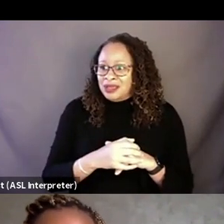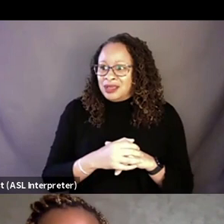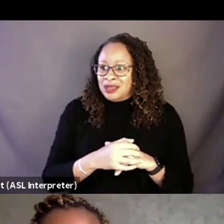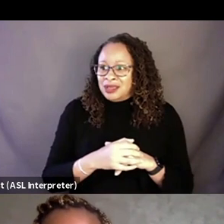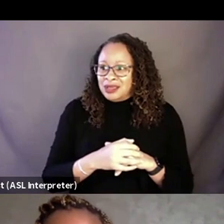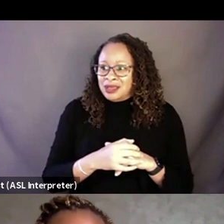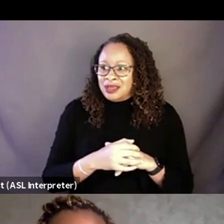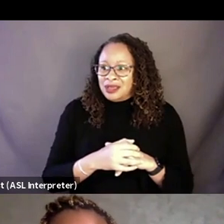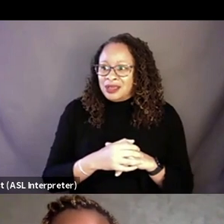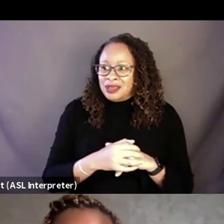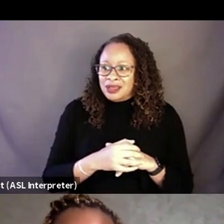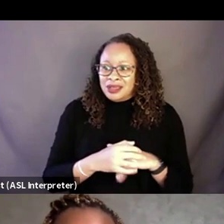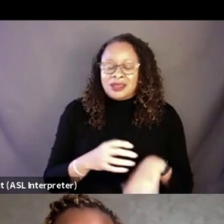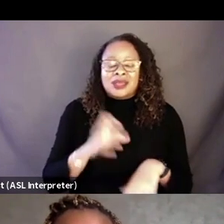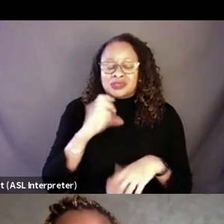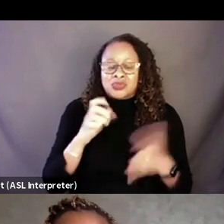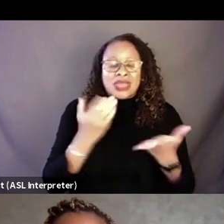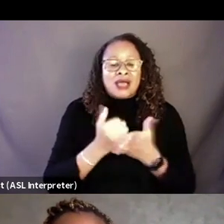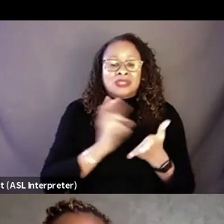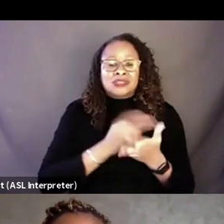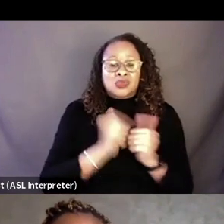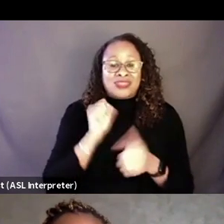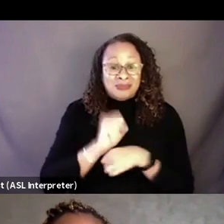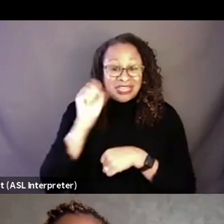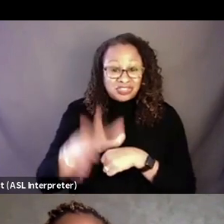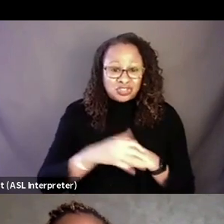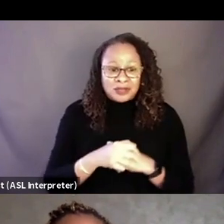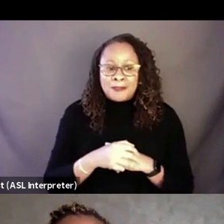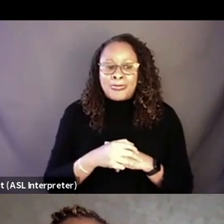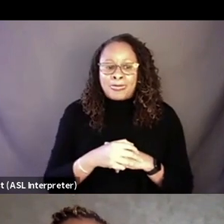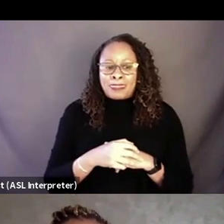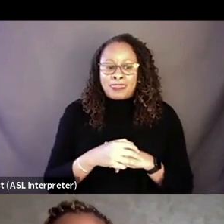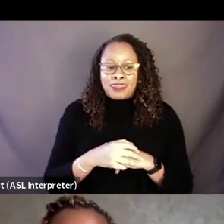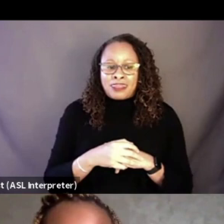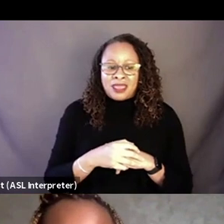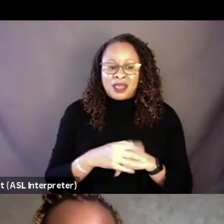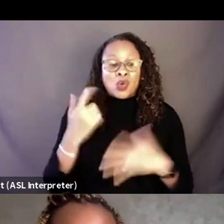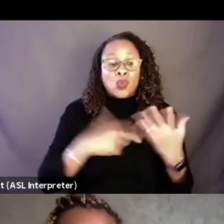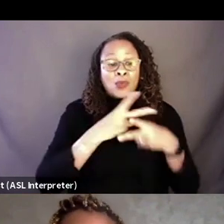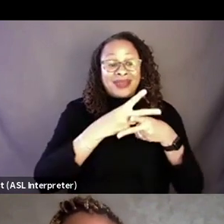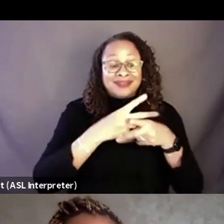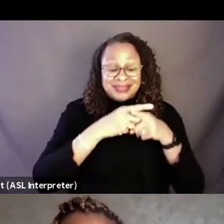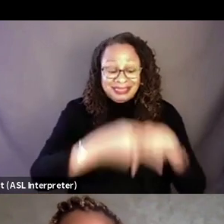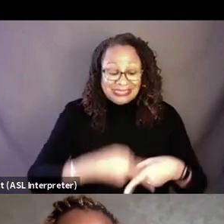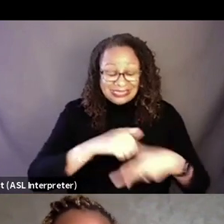EyeSteelFilm helped us with a pitch. And what we leaned into which has been part of our journey